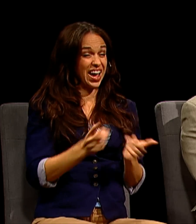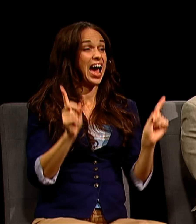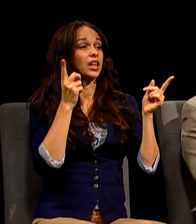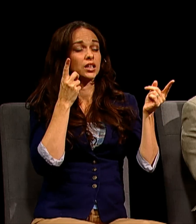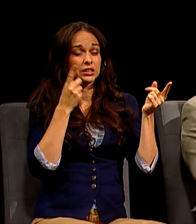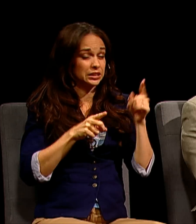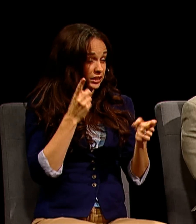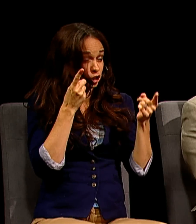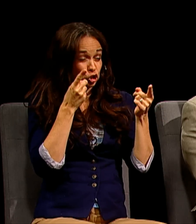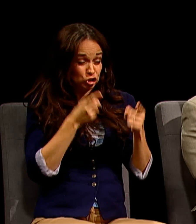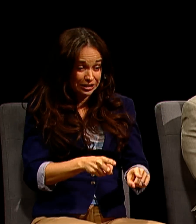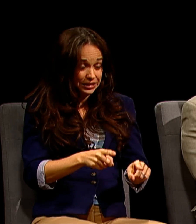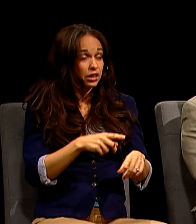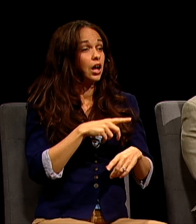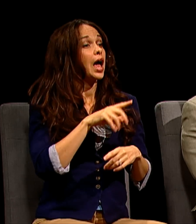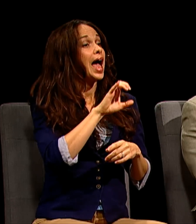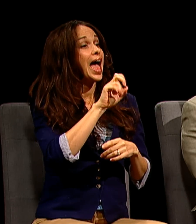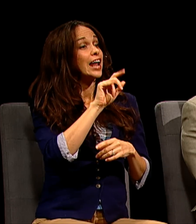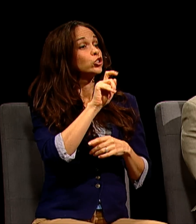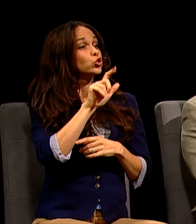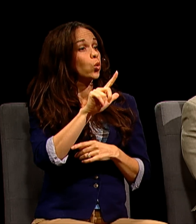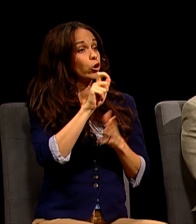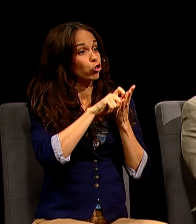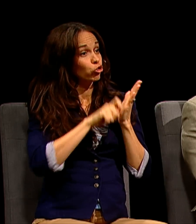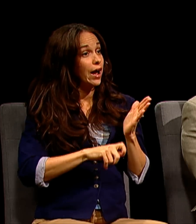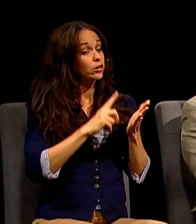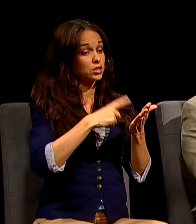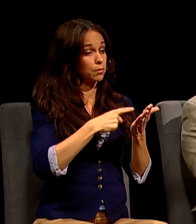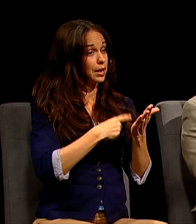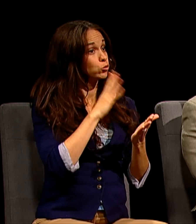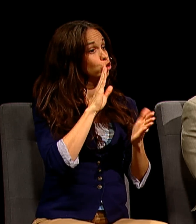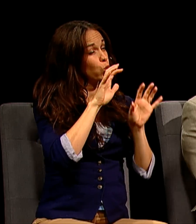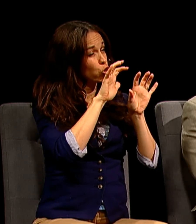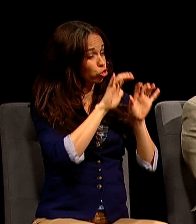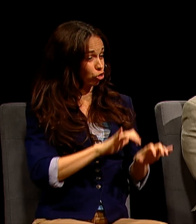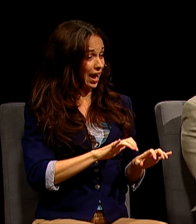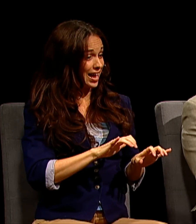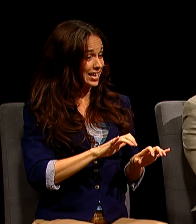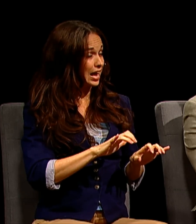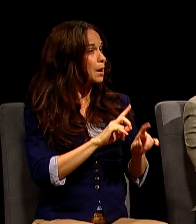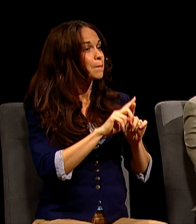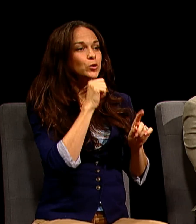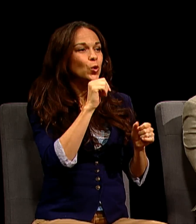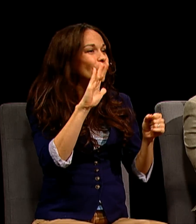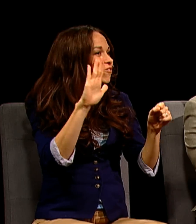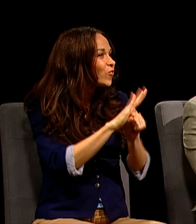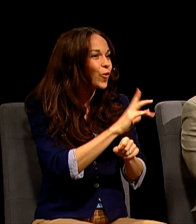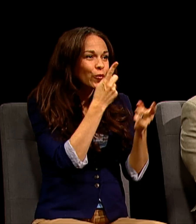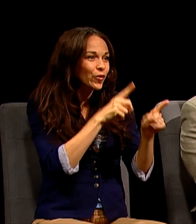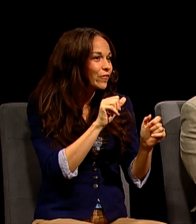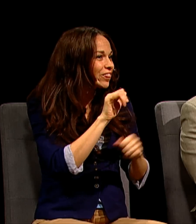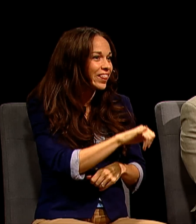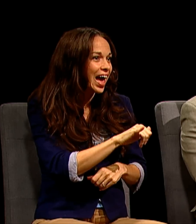As an editorial writer sometimes you will write an editorial that you don't fully agree with. It's just sort of in the work flow of the day.